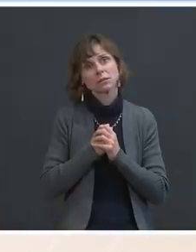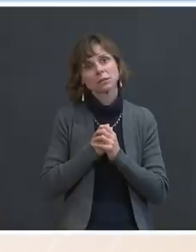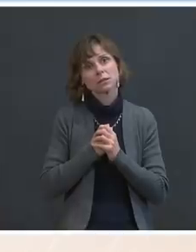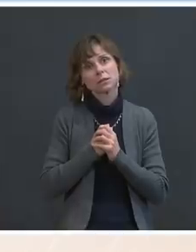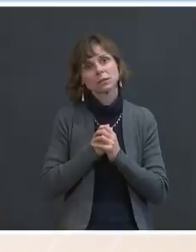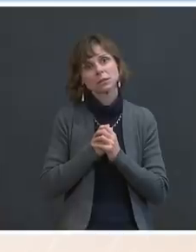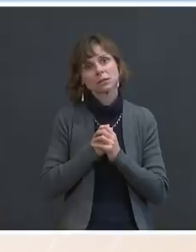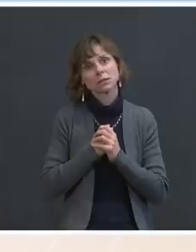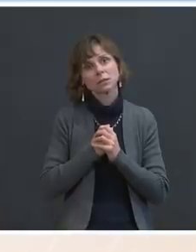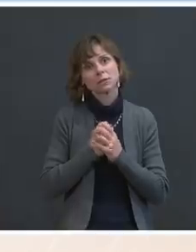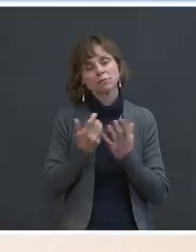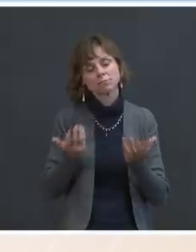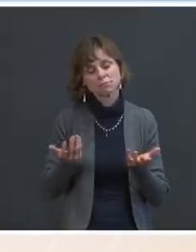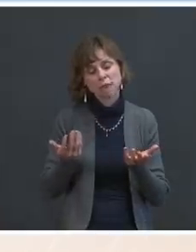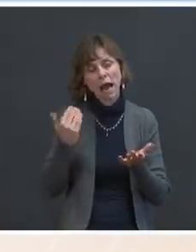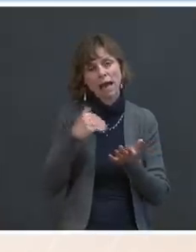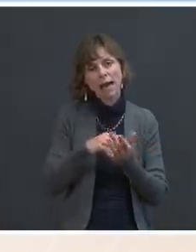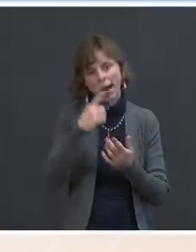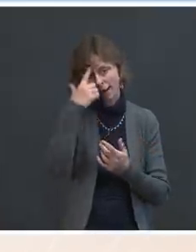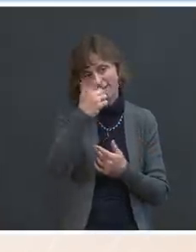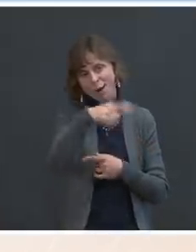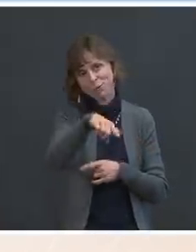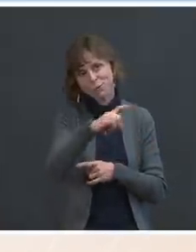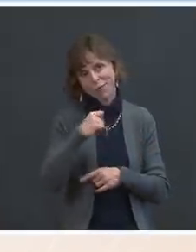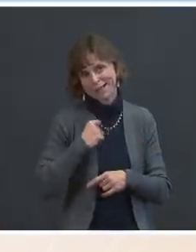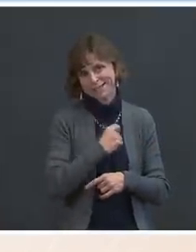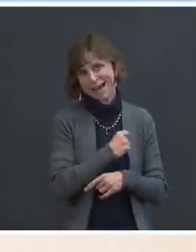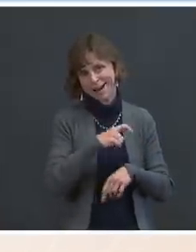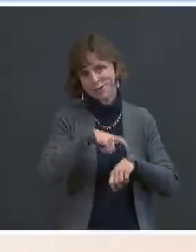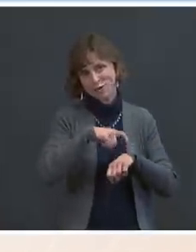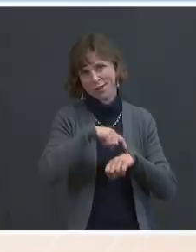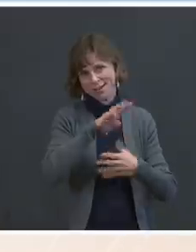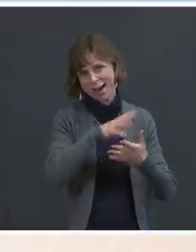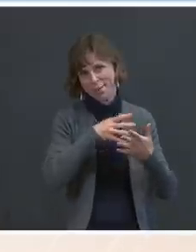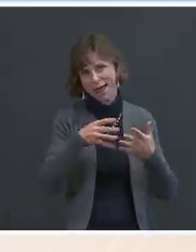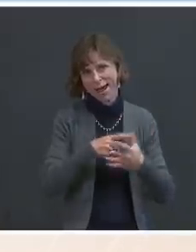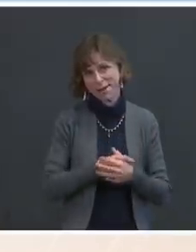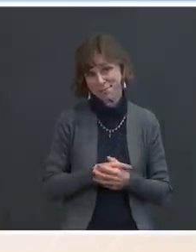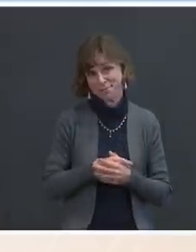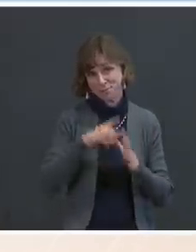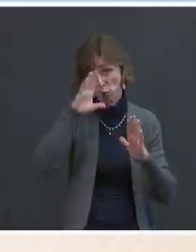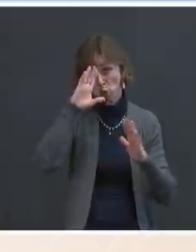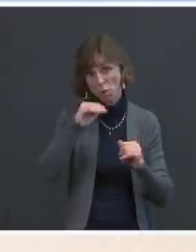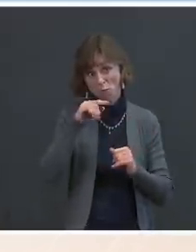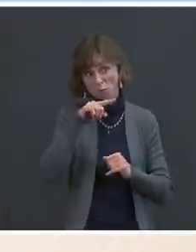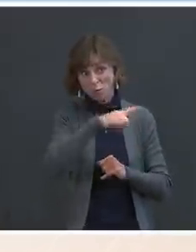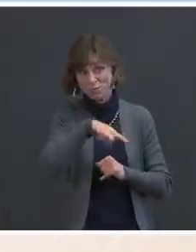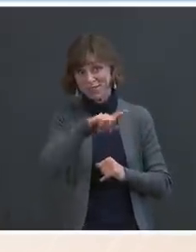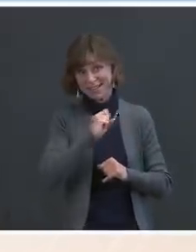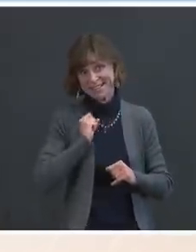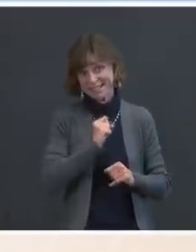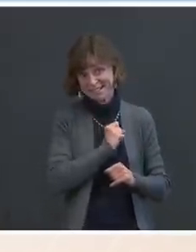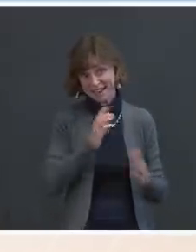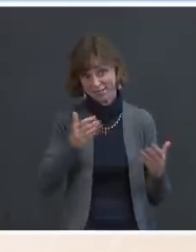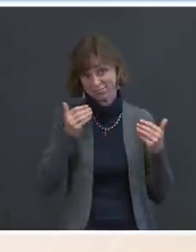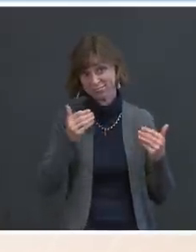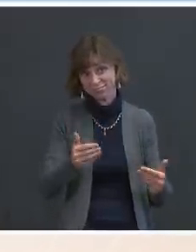Ms. Psaki: Well, again, it's really up to the Senate on the timeline for that, but we are hopeful that they move forward with the remaining members of the Cabinet,